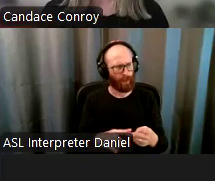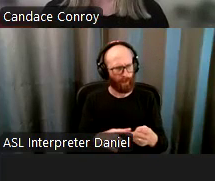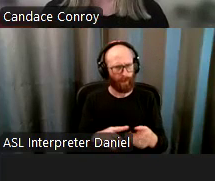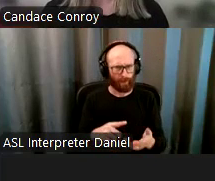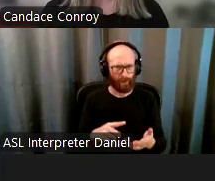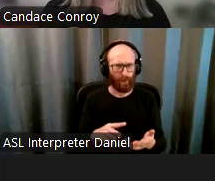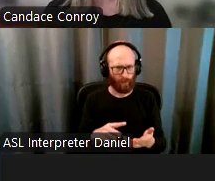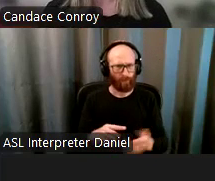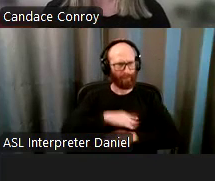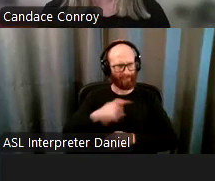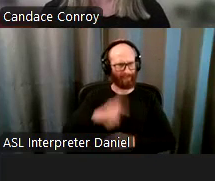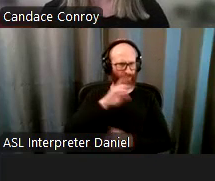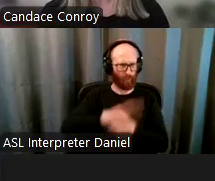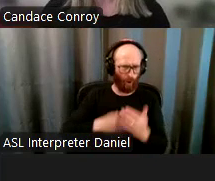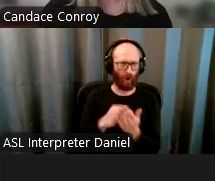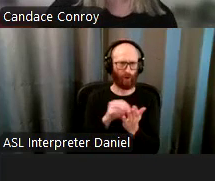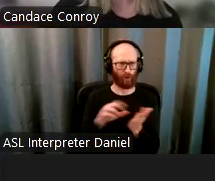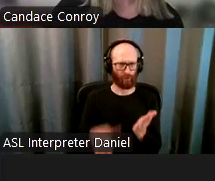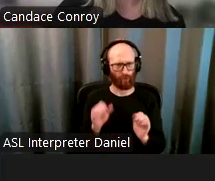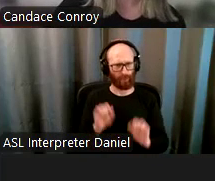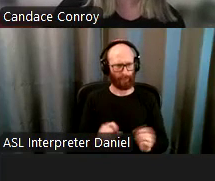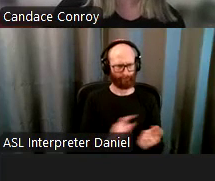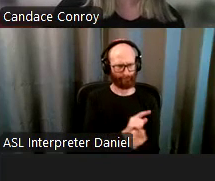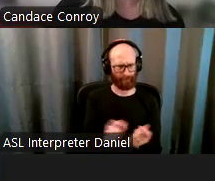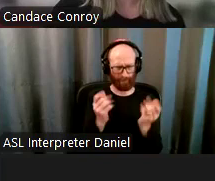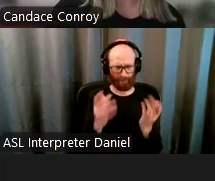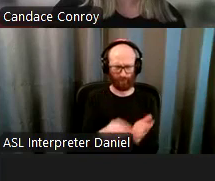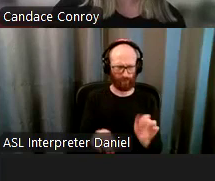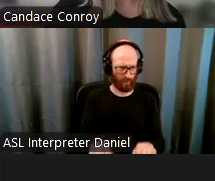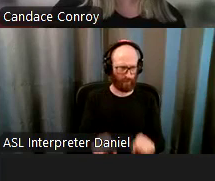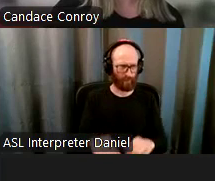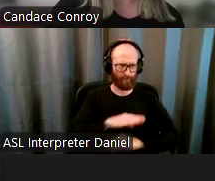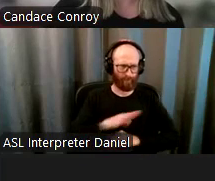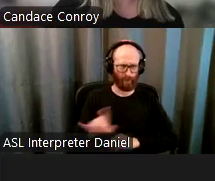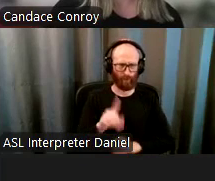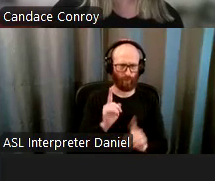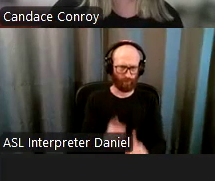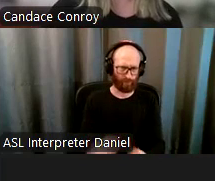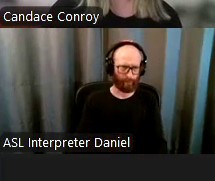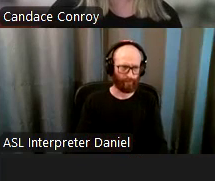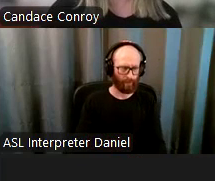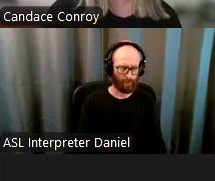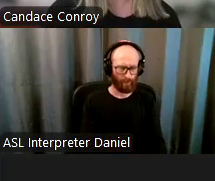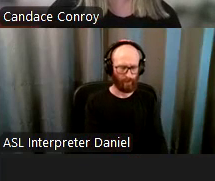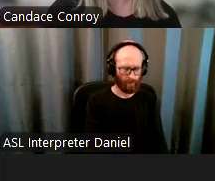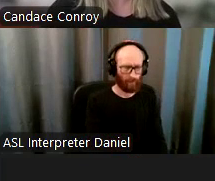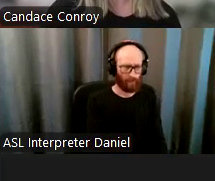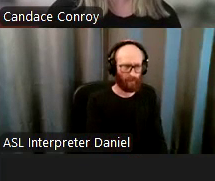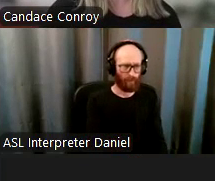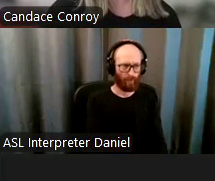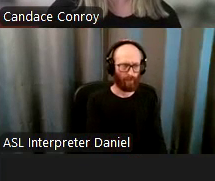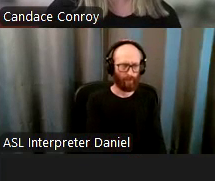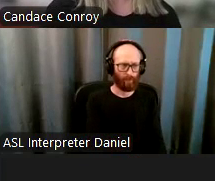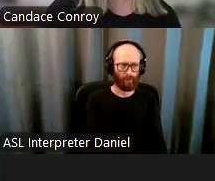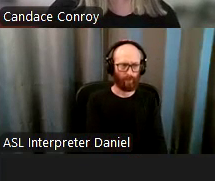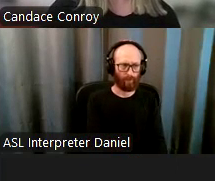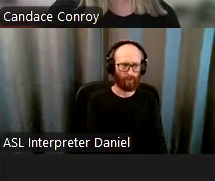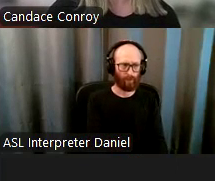possible and support their goals. Okay so we really revamped a lot of our resources